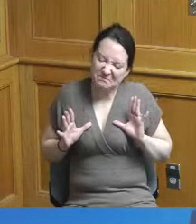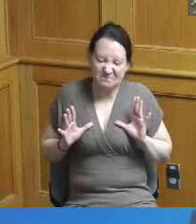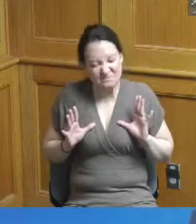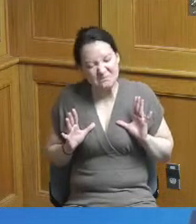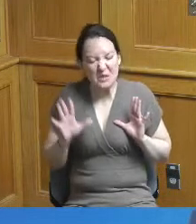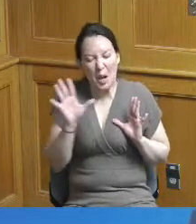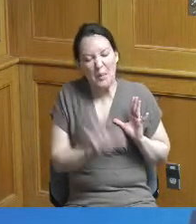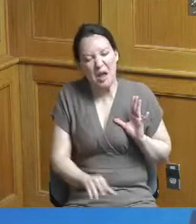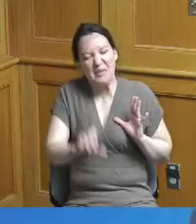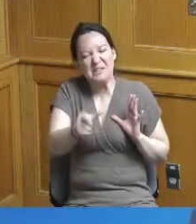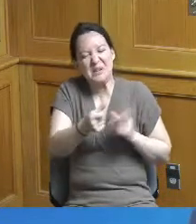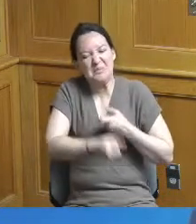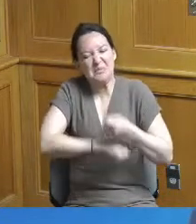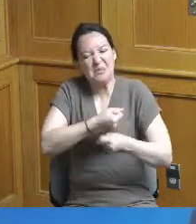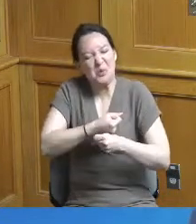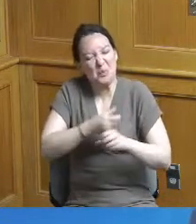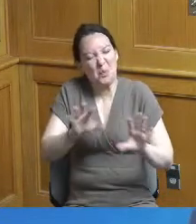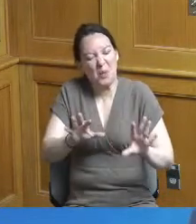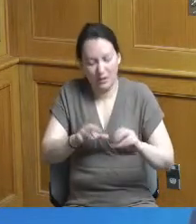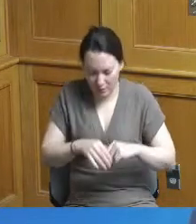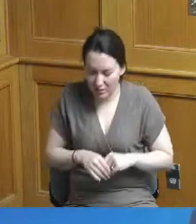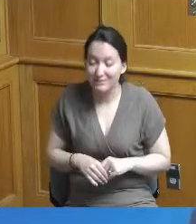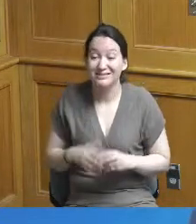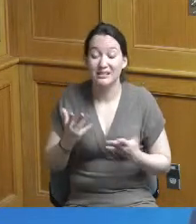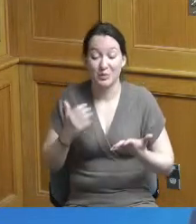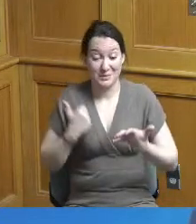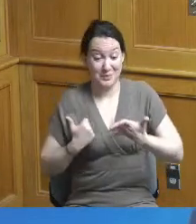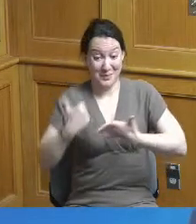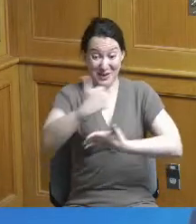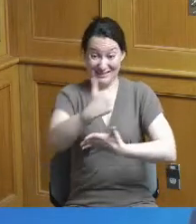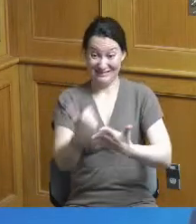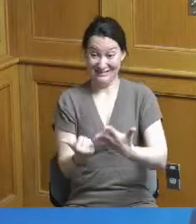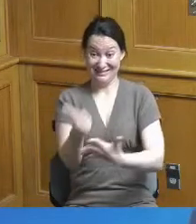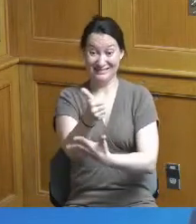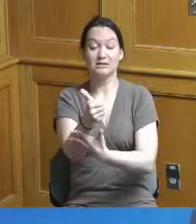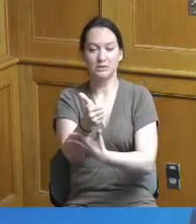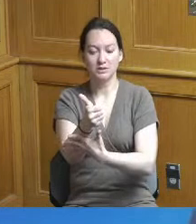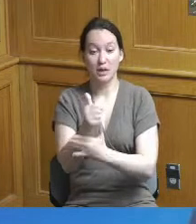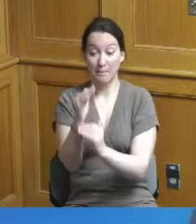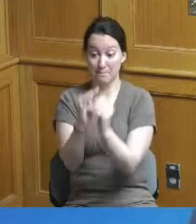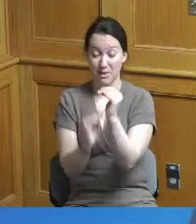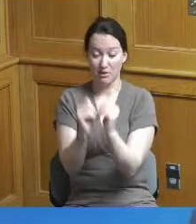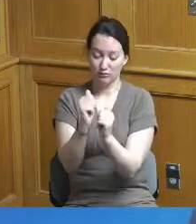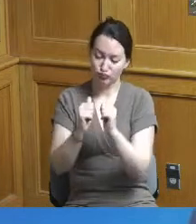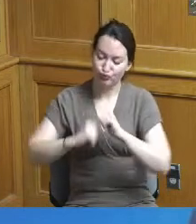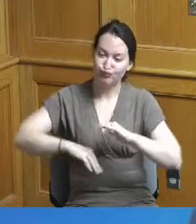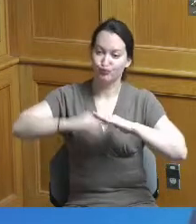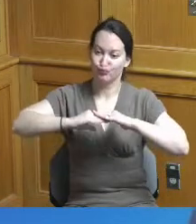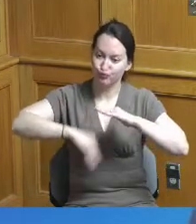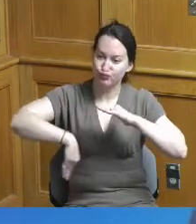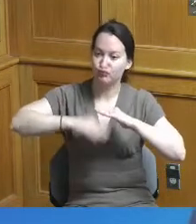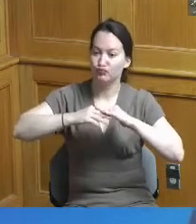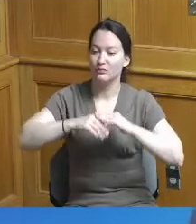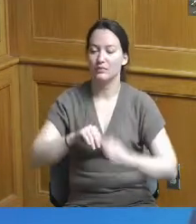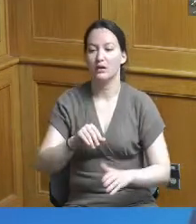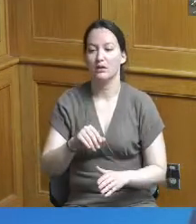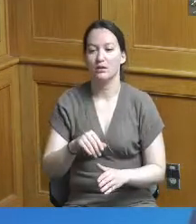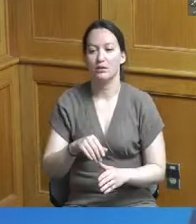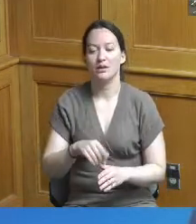of a decade had prioritized the the building up of capacity and the transient occupancy tax fund